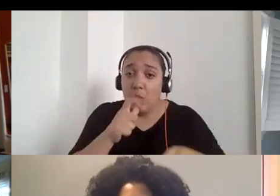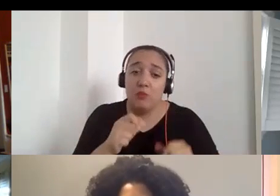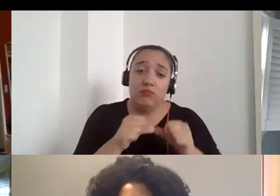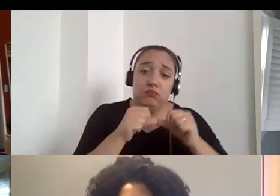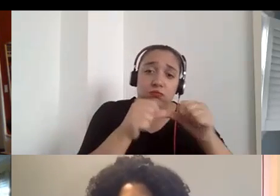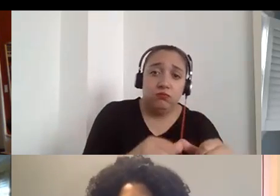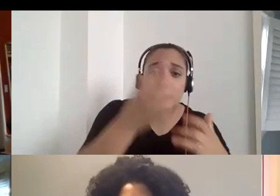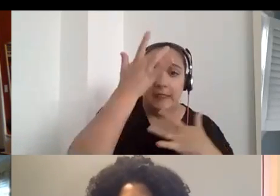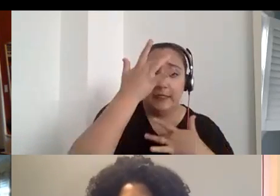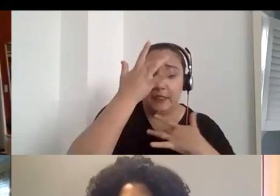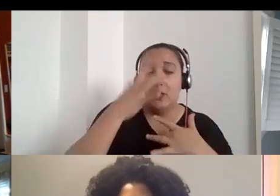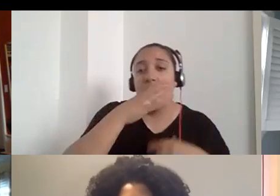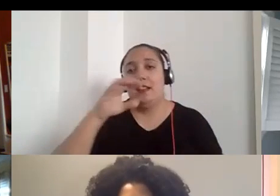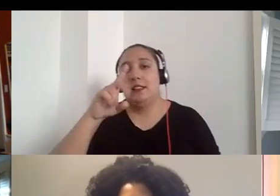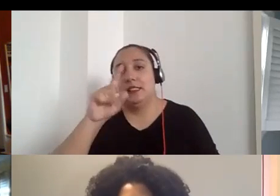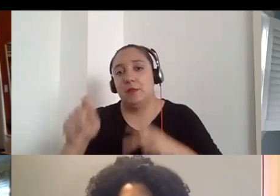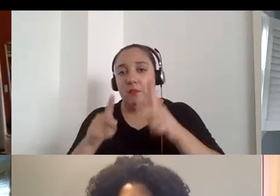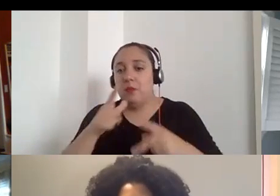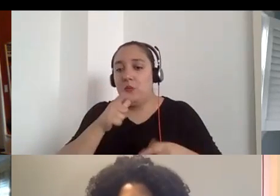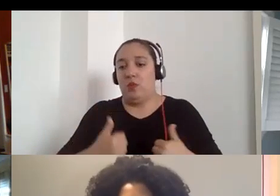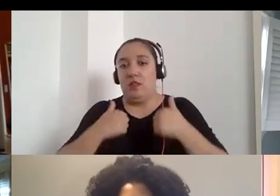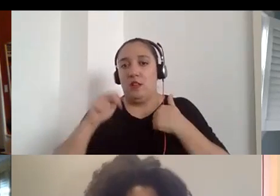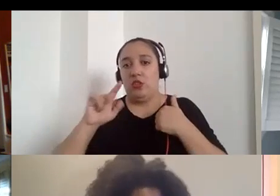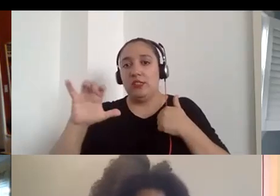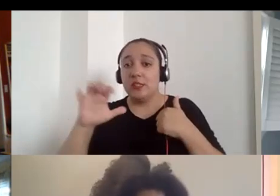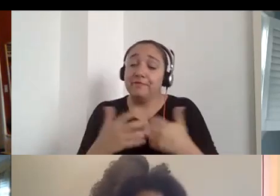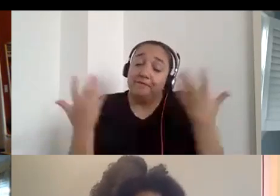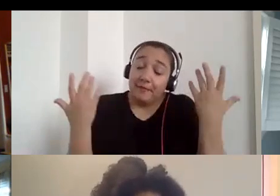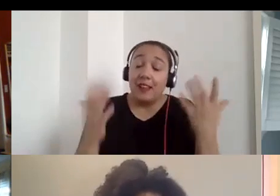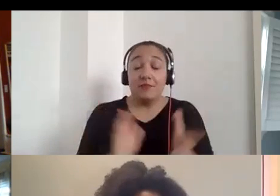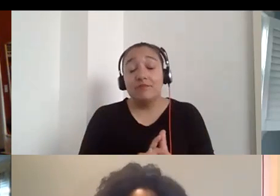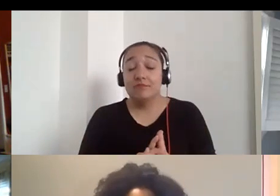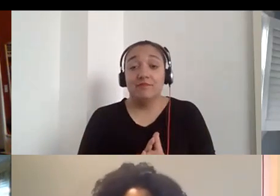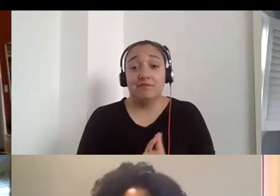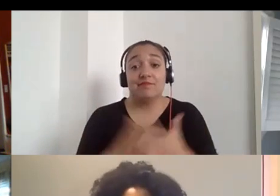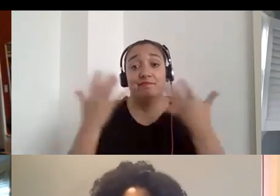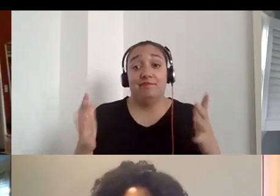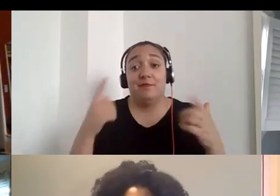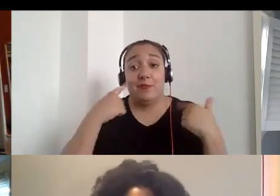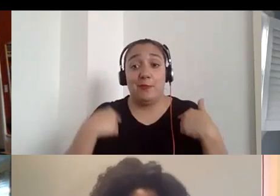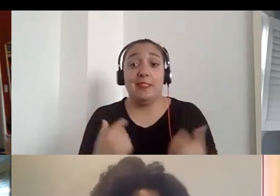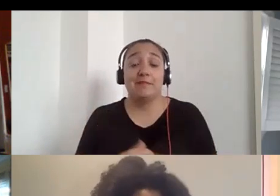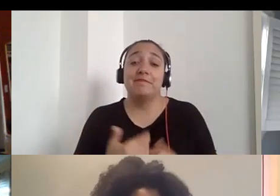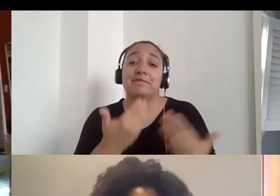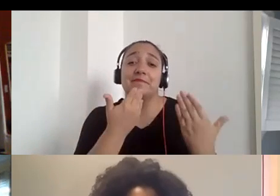And, yeah, that's about it for me. Thank you. Yeah.